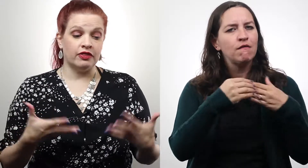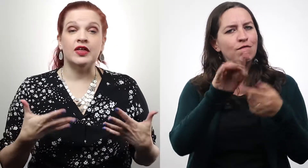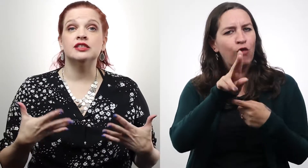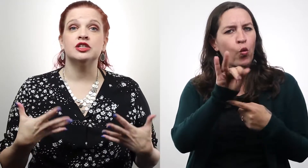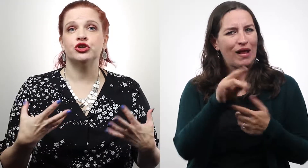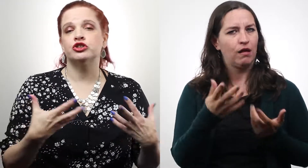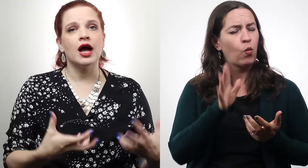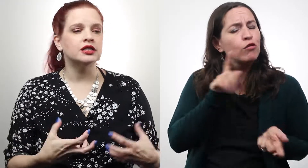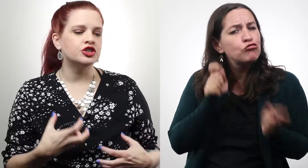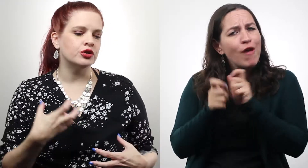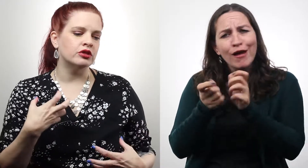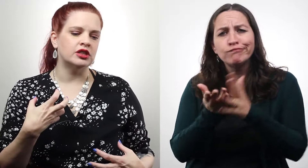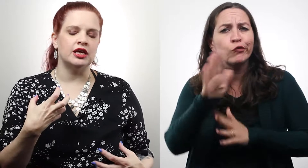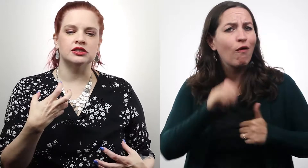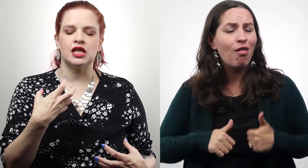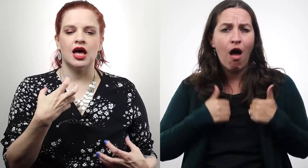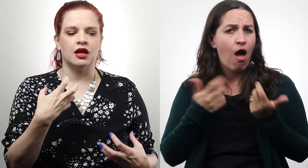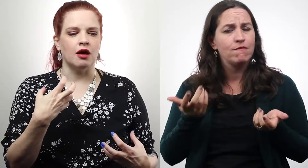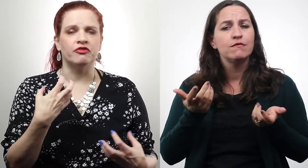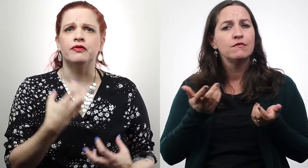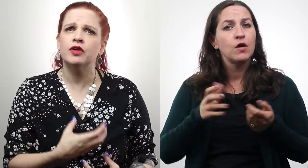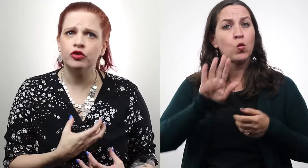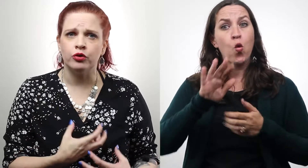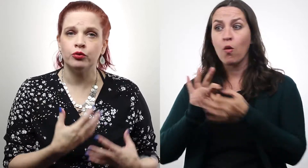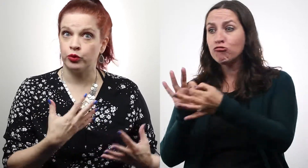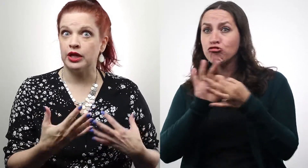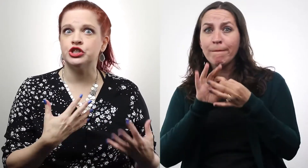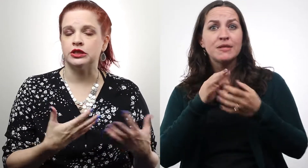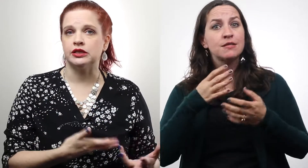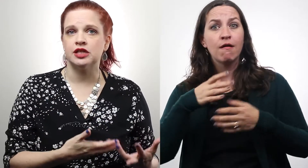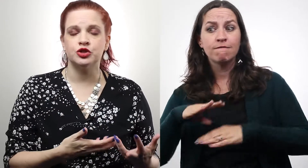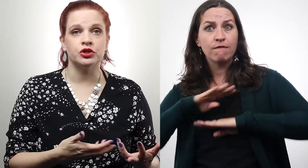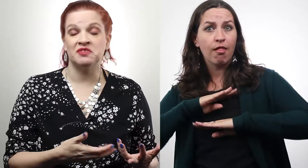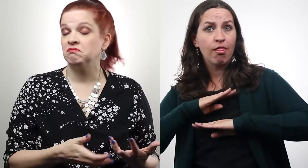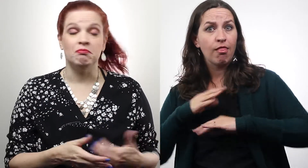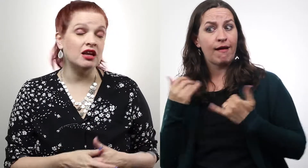The things that you're attracted to, the things that fulfill you relationally and sexually may